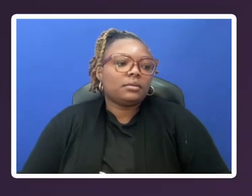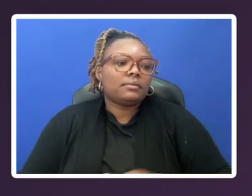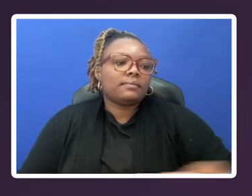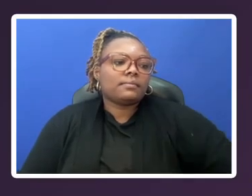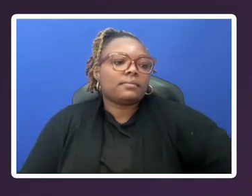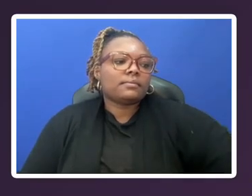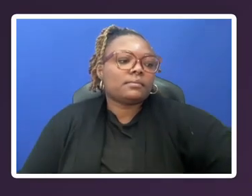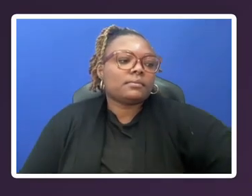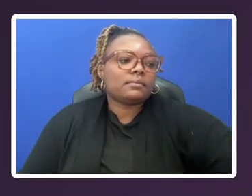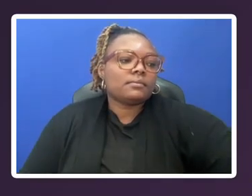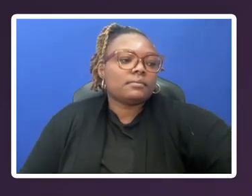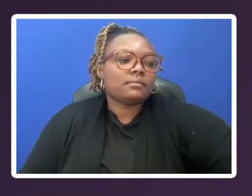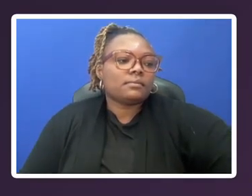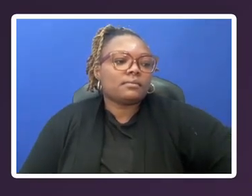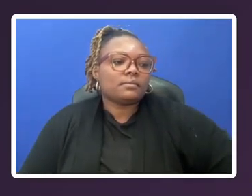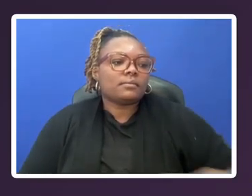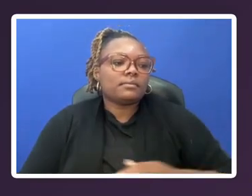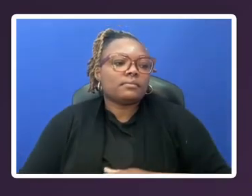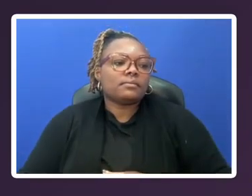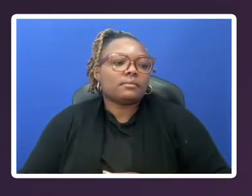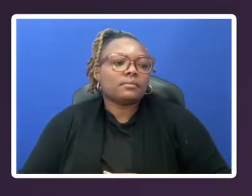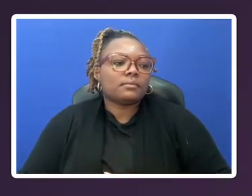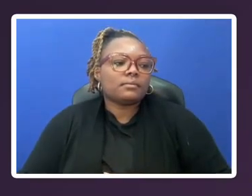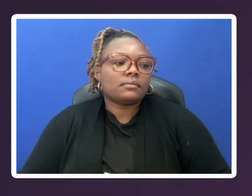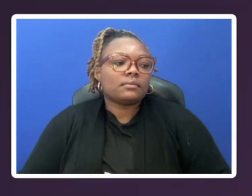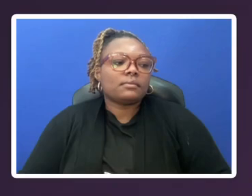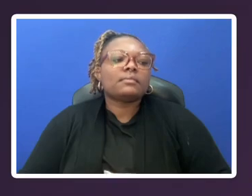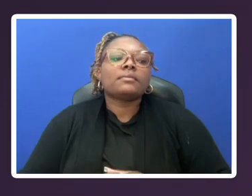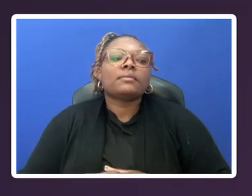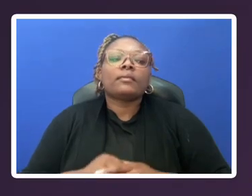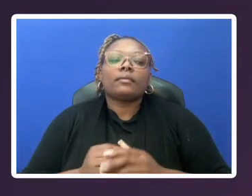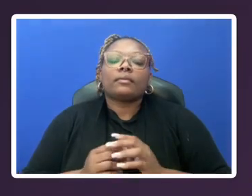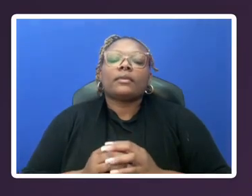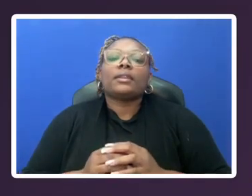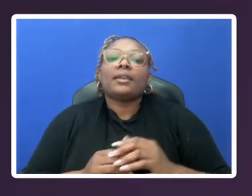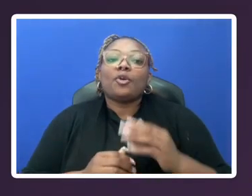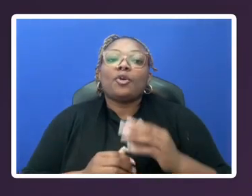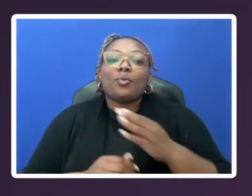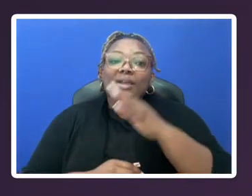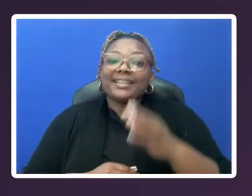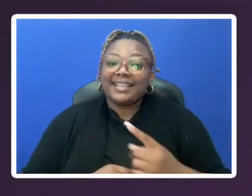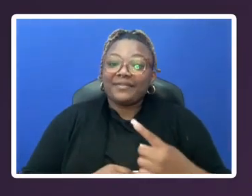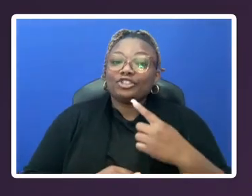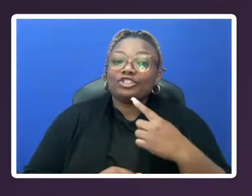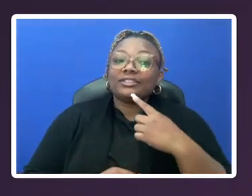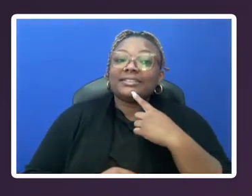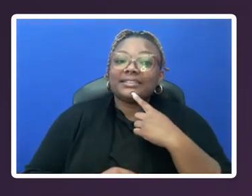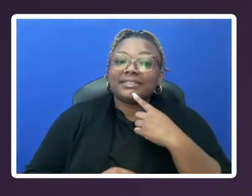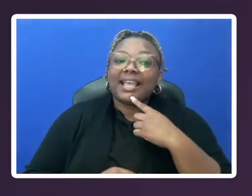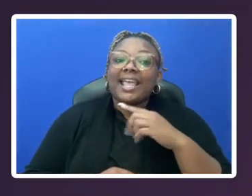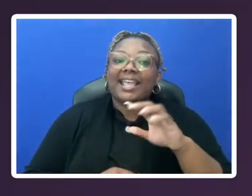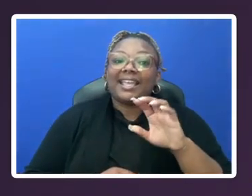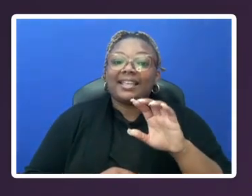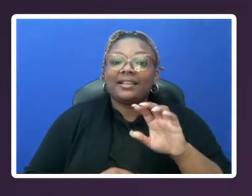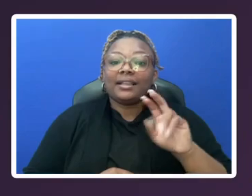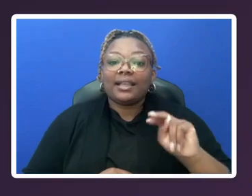out more complete answers. We never really say in NK 360, truth with a capital T. We're always